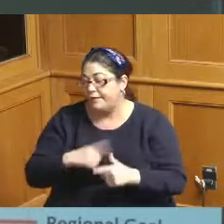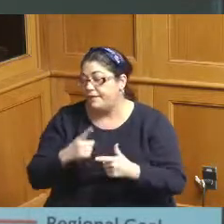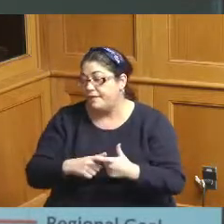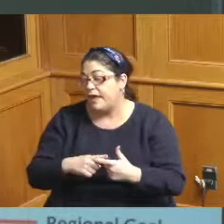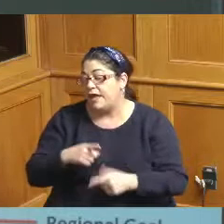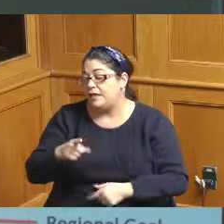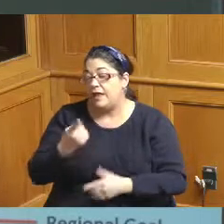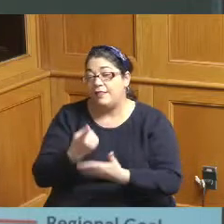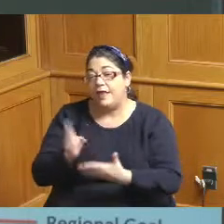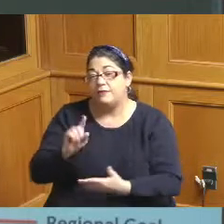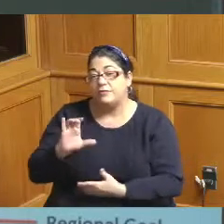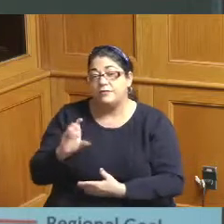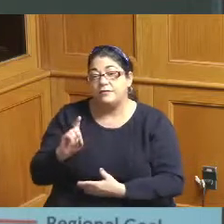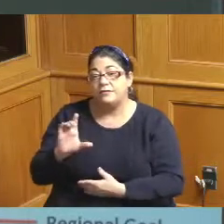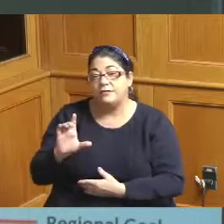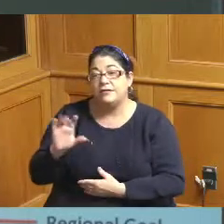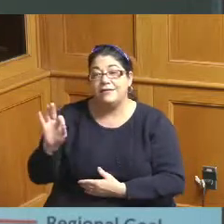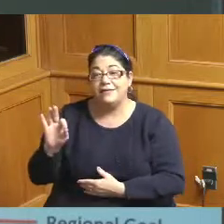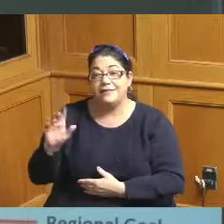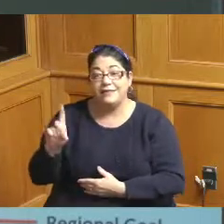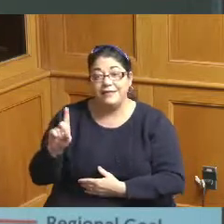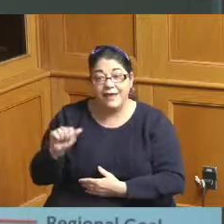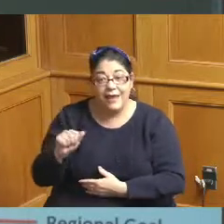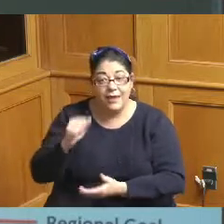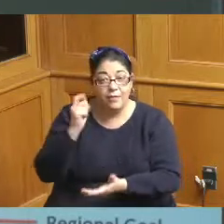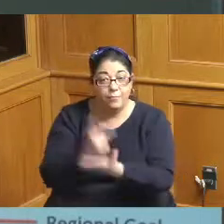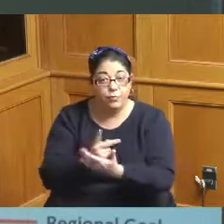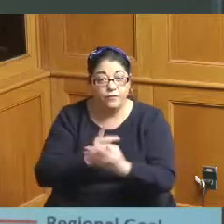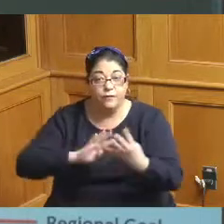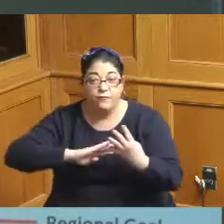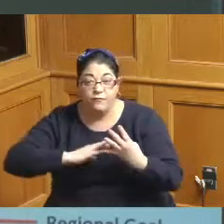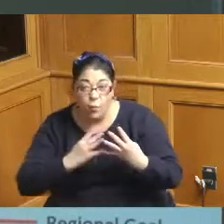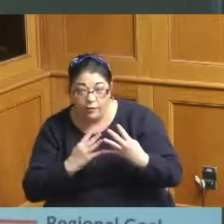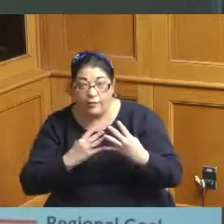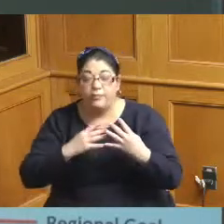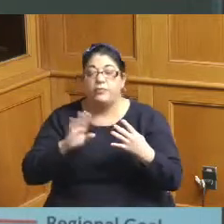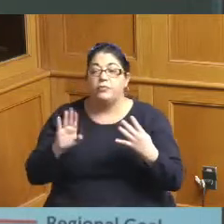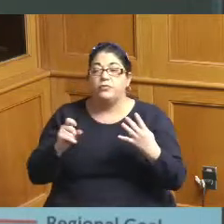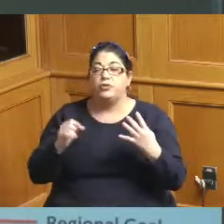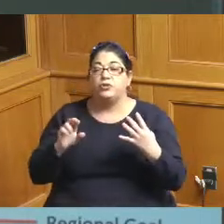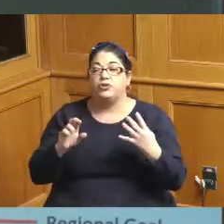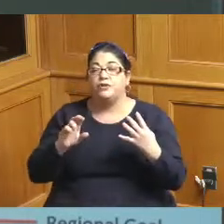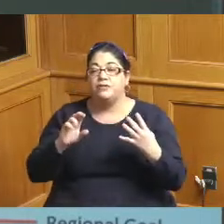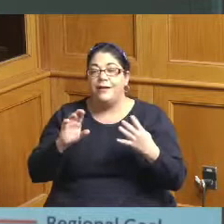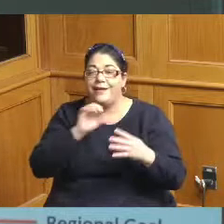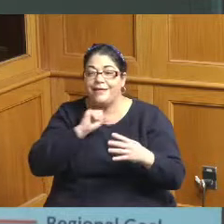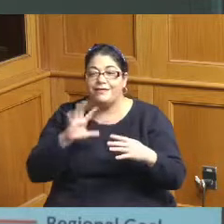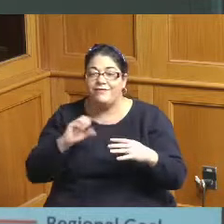CDC and FDA approved a fourth booster for those individuals over the age of 50 that had received